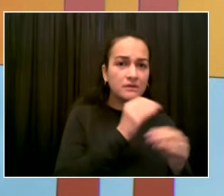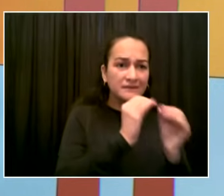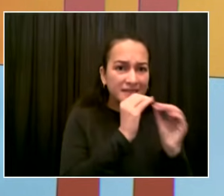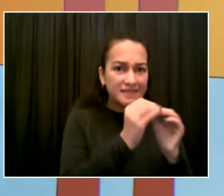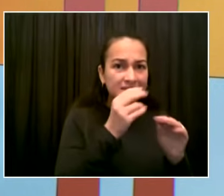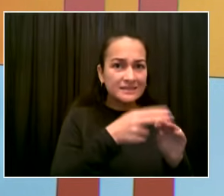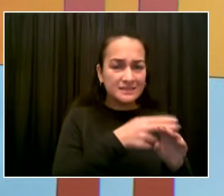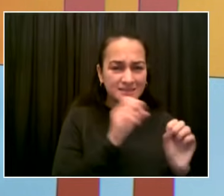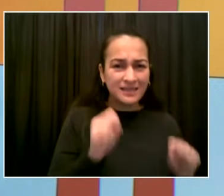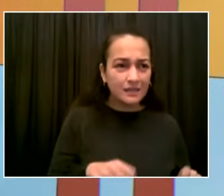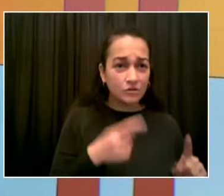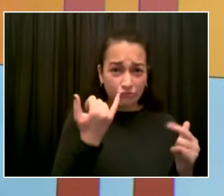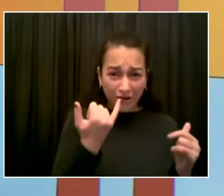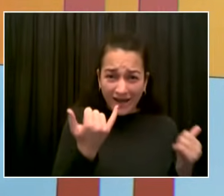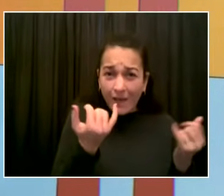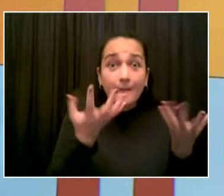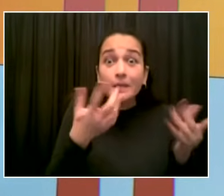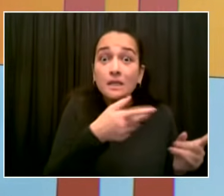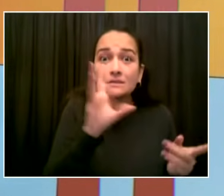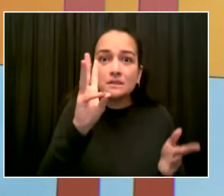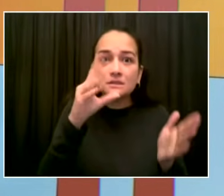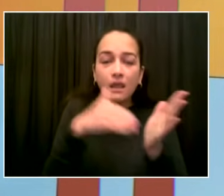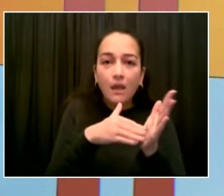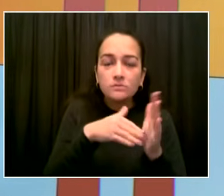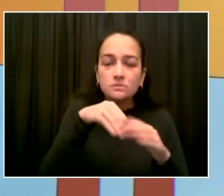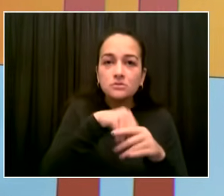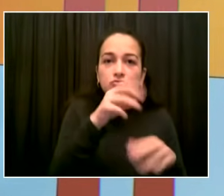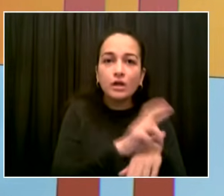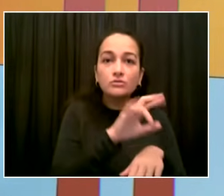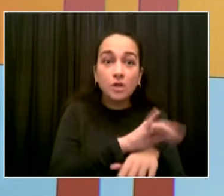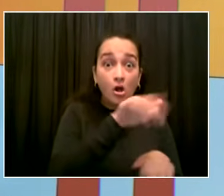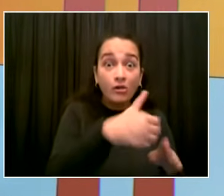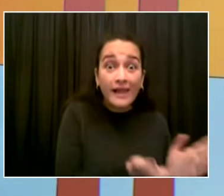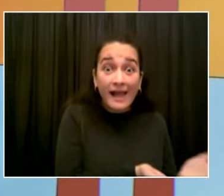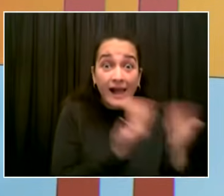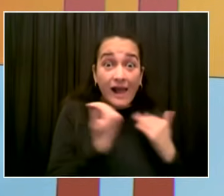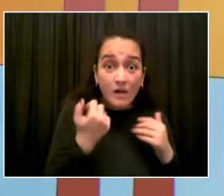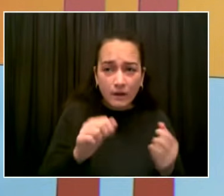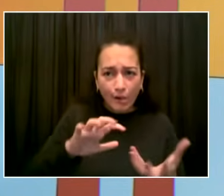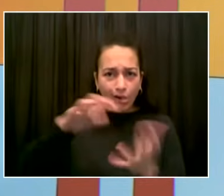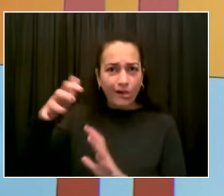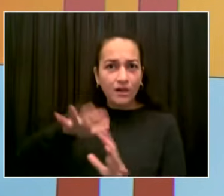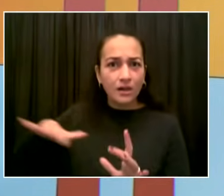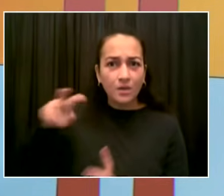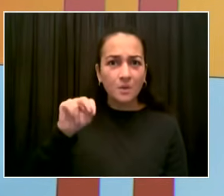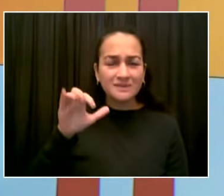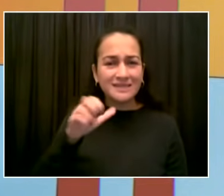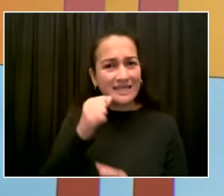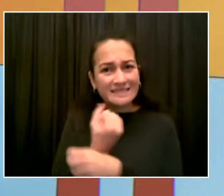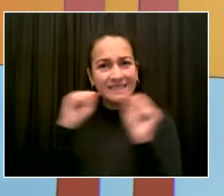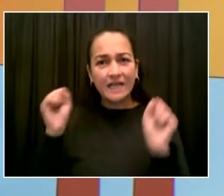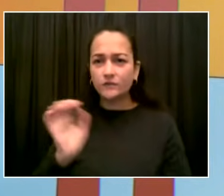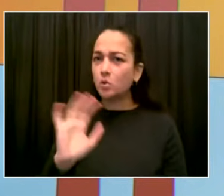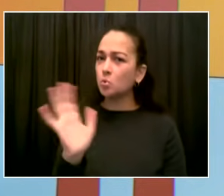RELEASING EVERYONE THERE IS NOT HTE RIGH T WAY OBVIOUSLY. IT DOESN'T MAKE SENSE. AND IN THE END